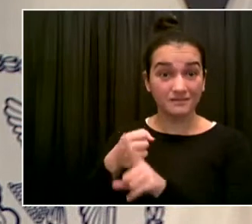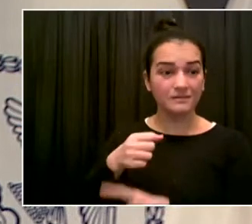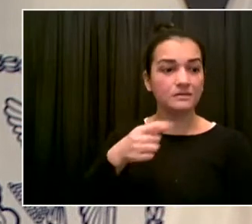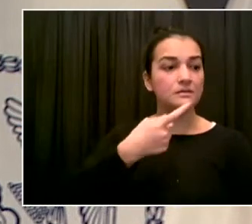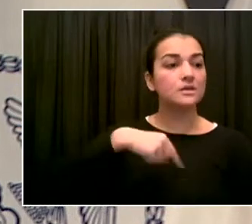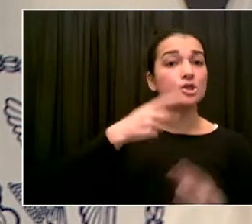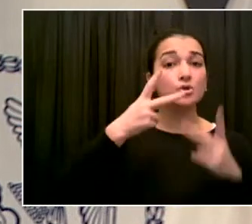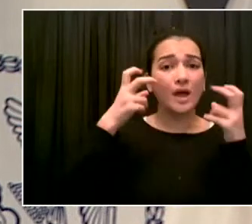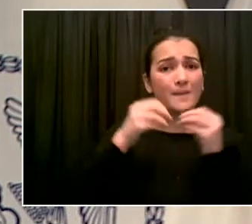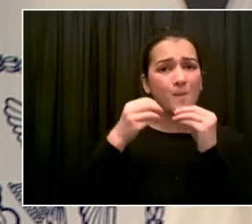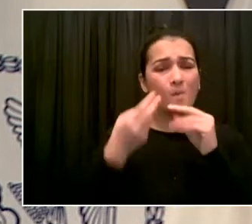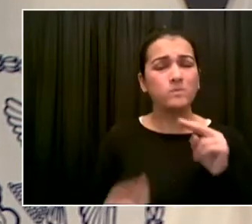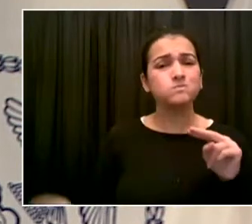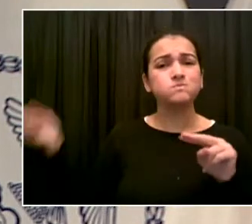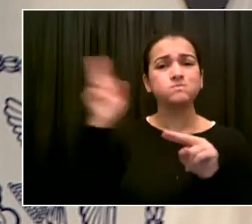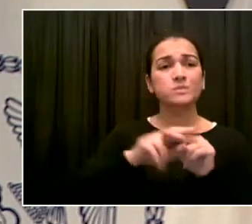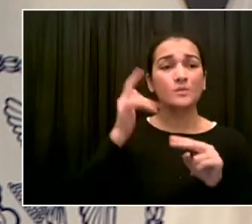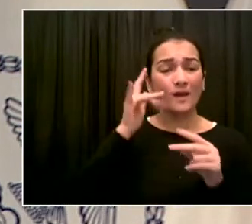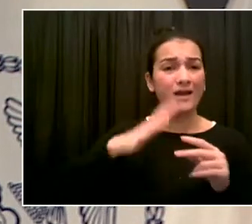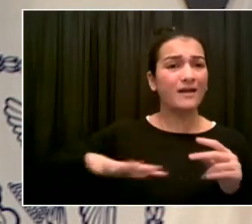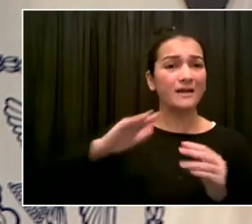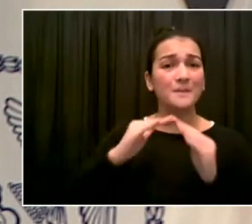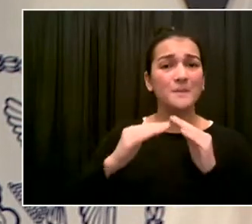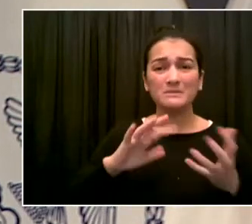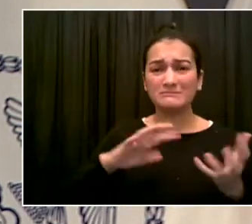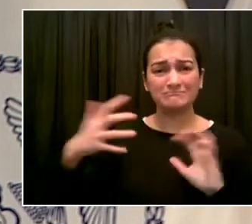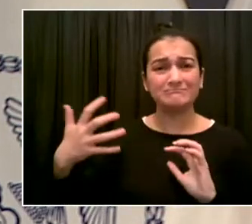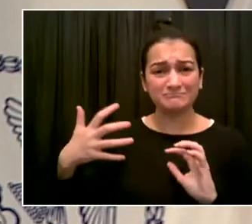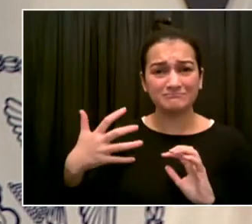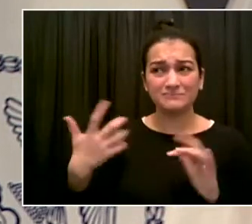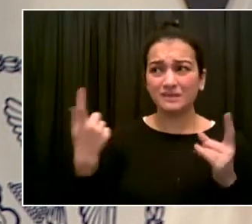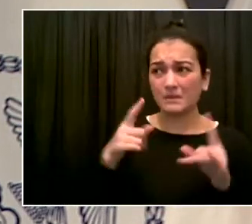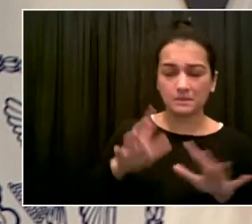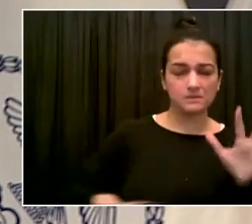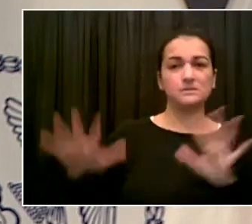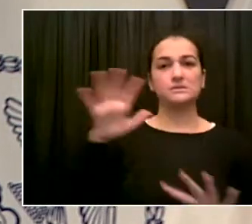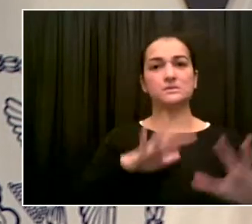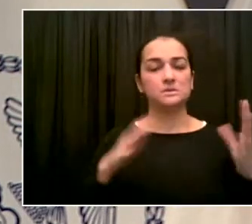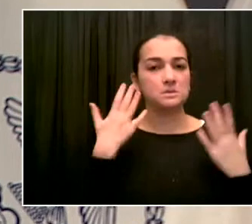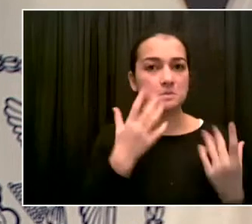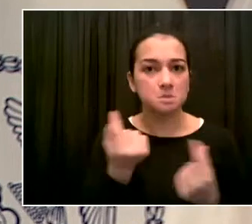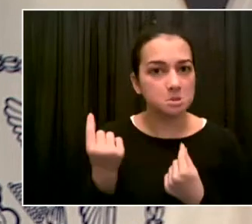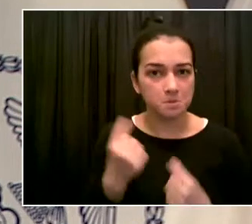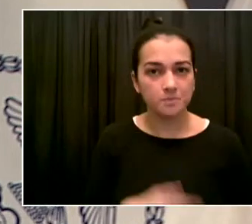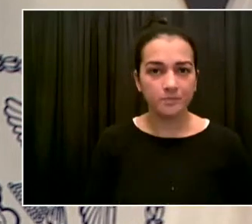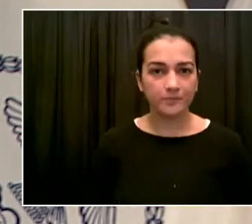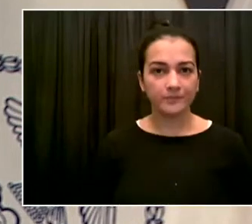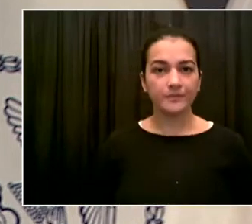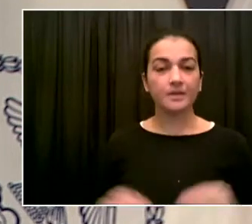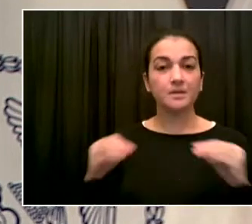SAY THIS. AS SOCIETY NORMALIZES AND PEOPLE BECOME MORE AND MORE BACK TO THE OFFE ICIS AN INTEARNTIONAL TOURIST COME BACK AND IS MORE LAW-